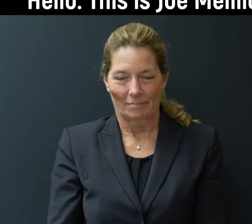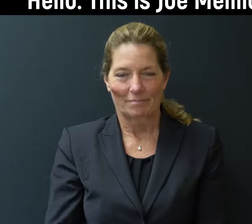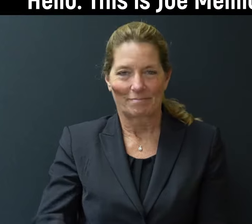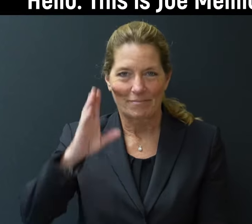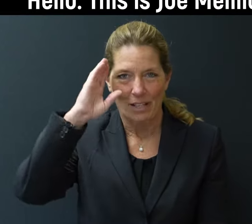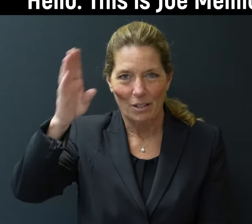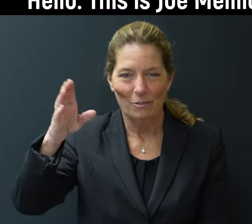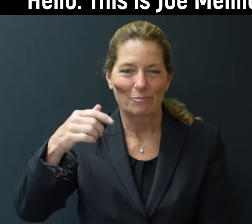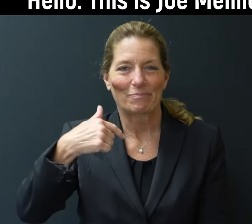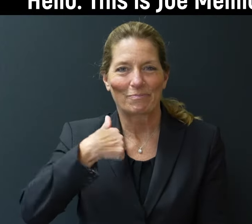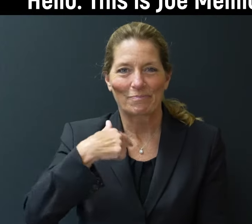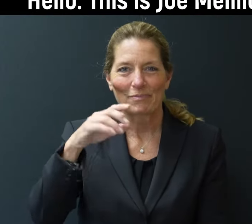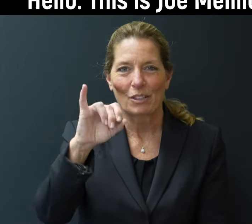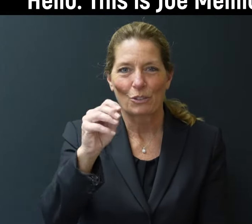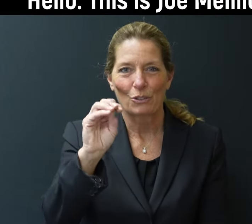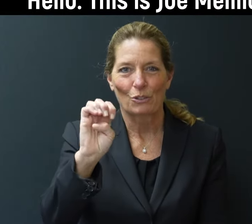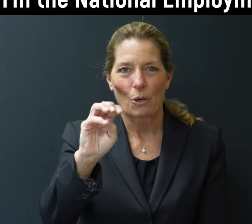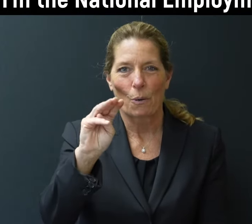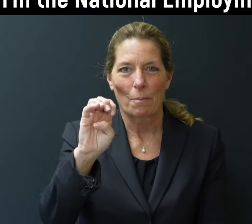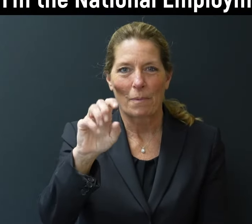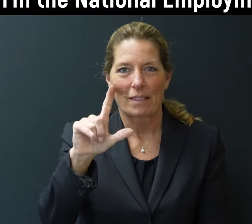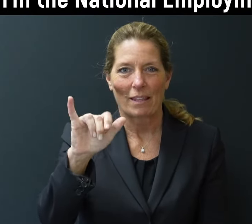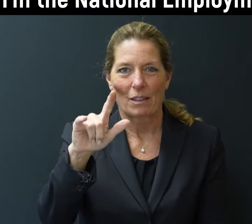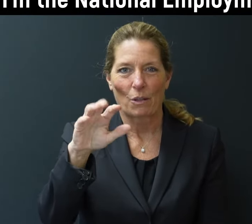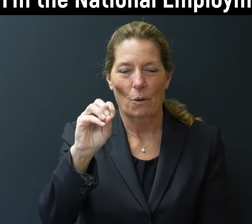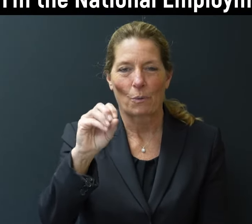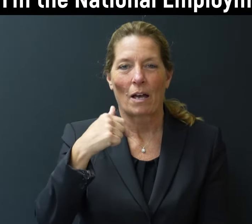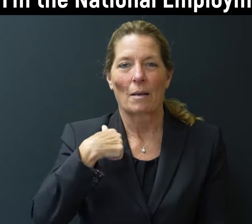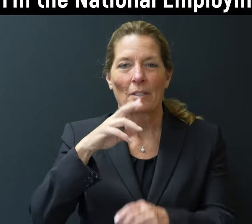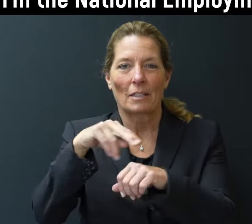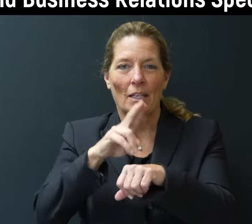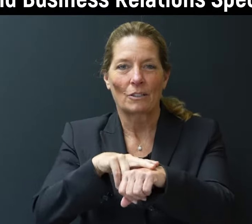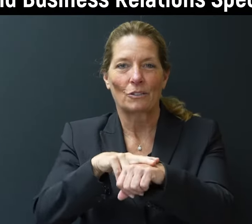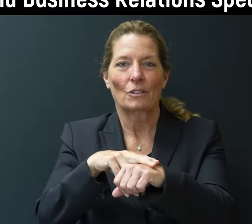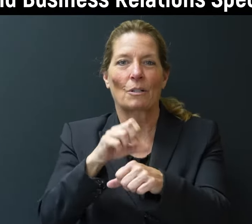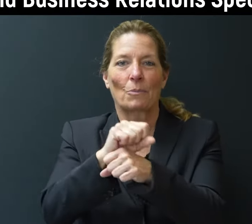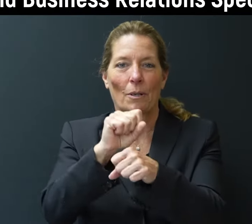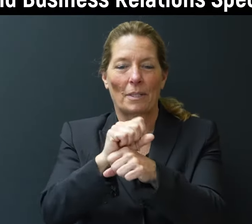Hello. This is Joe Melillo. I am the National Employment & Business Relations